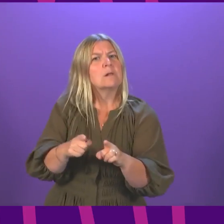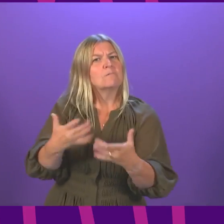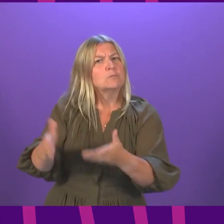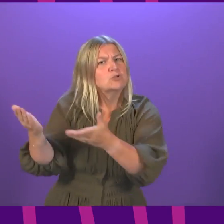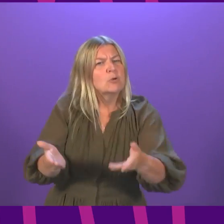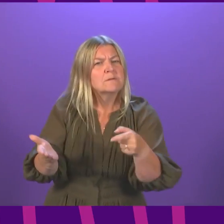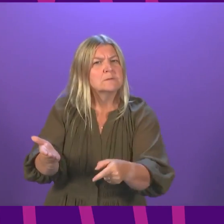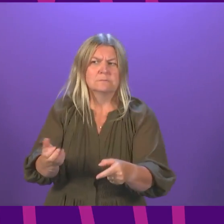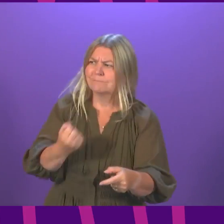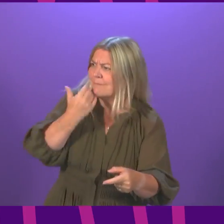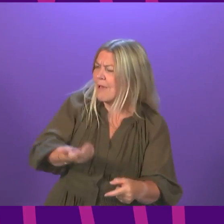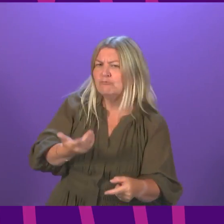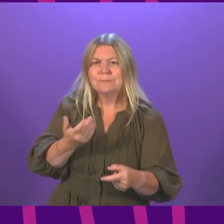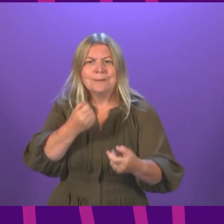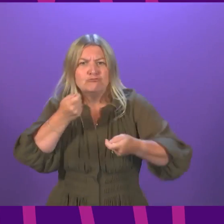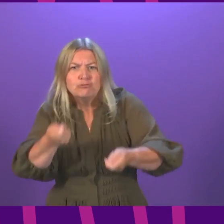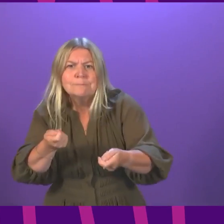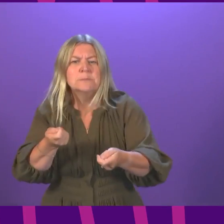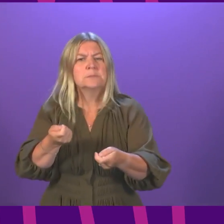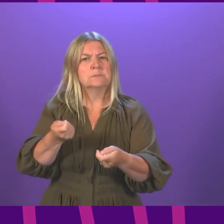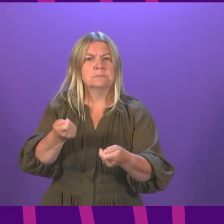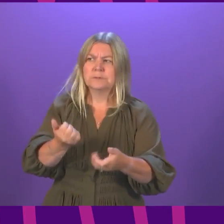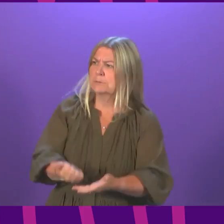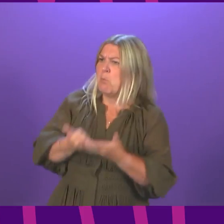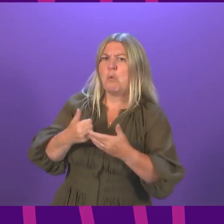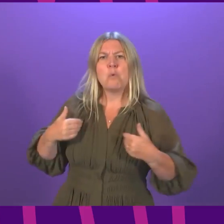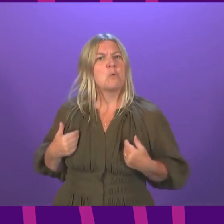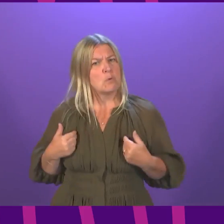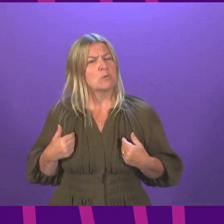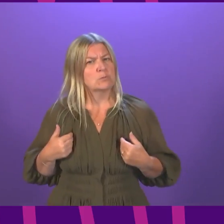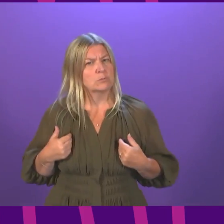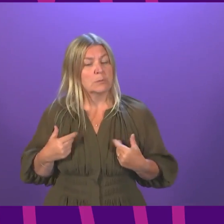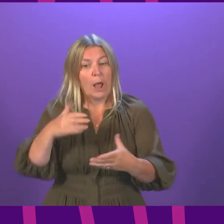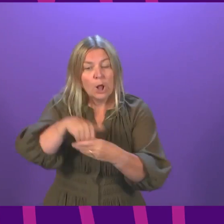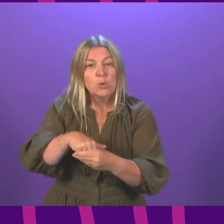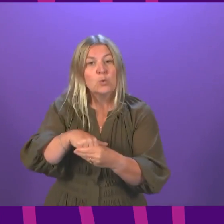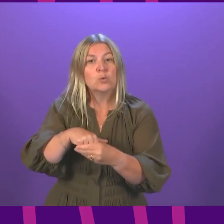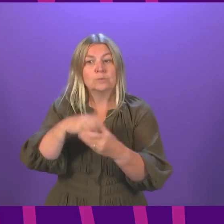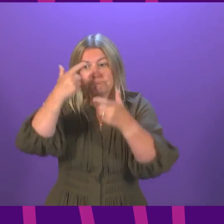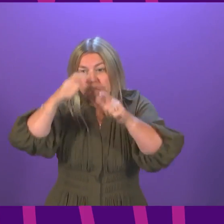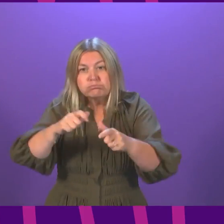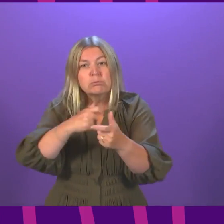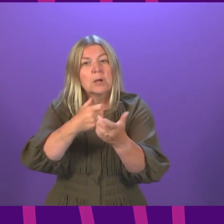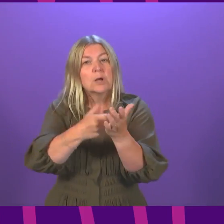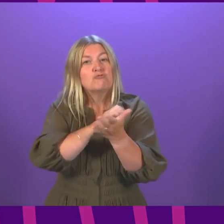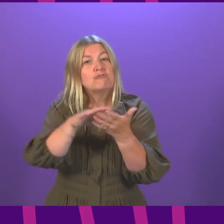same-day treatment and access to a wider range of options, including residential rehabilitation.